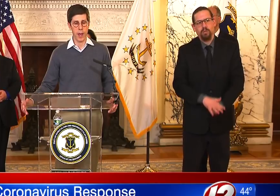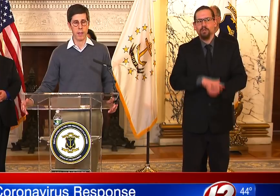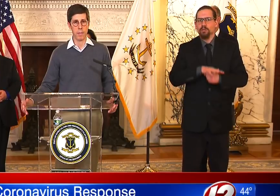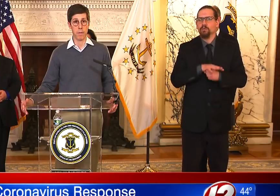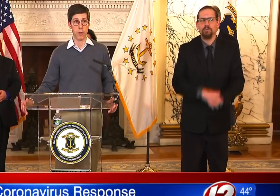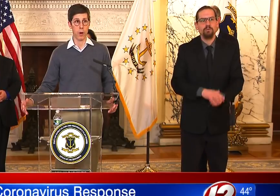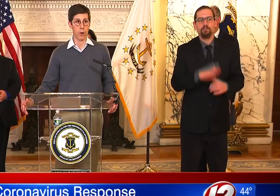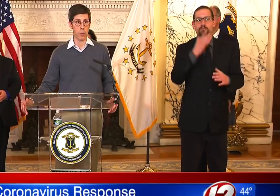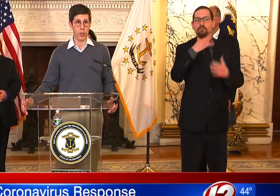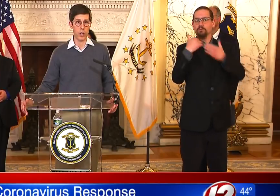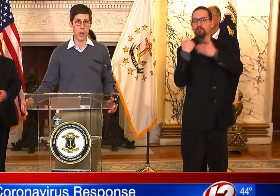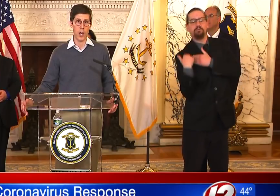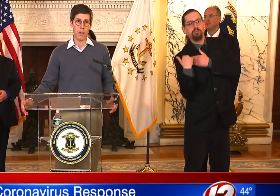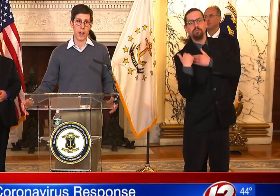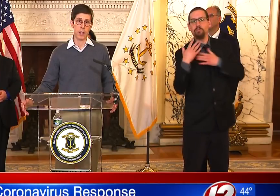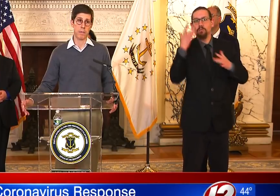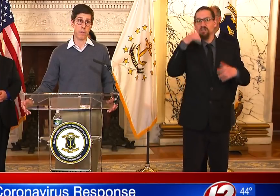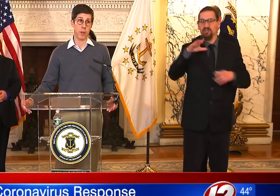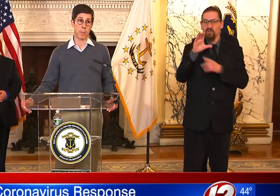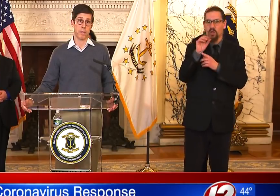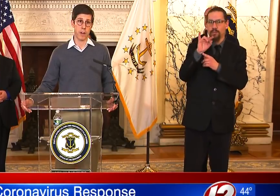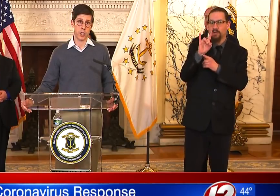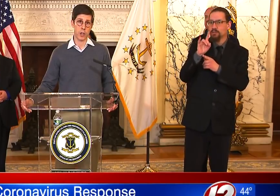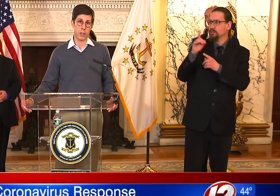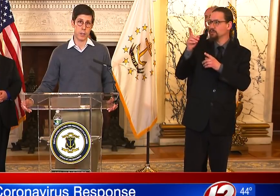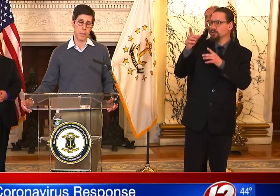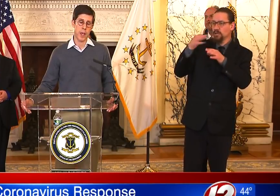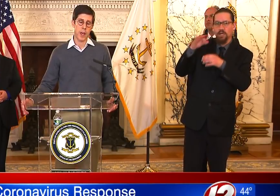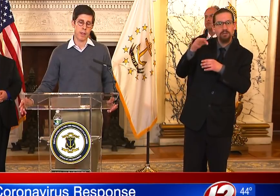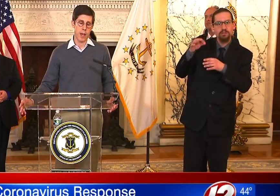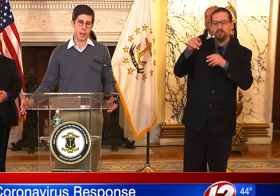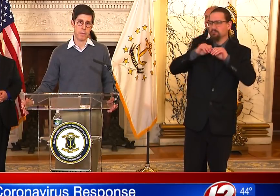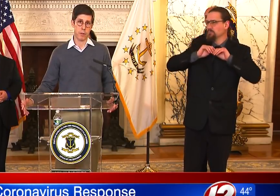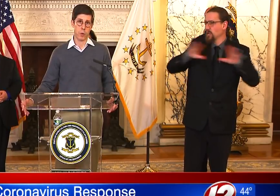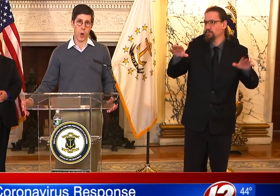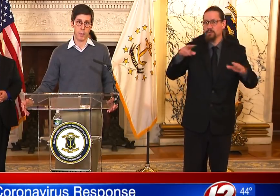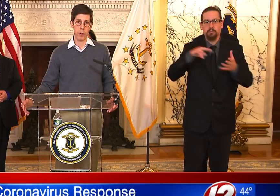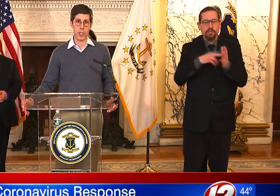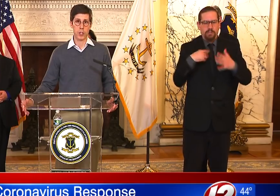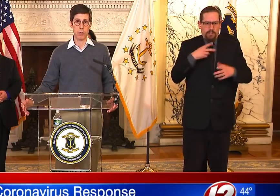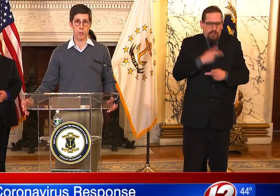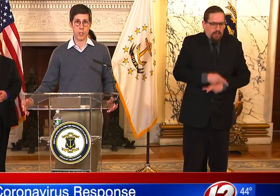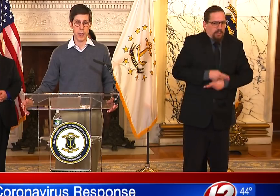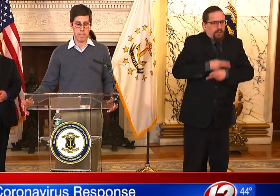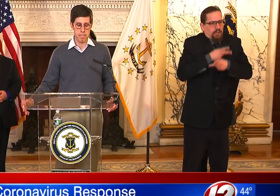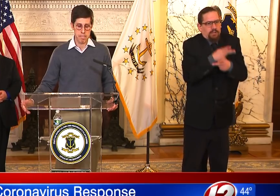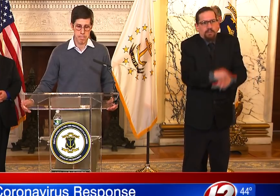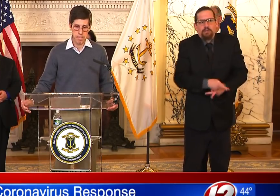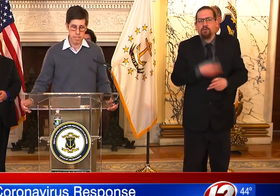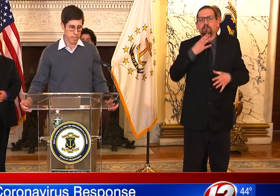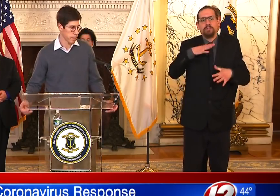THE STRESS THAT THEY ARE GOING THROUGH IS COMPOUNDED BY THE SITUATION. WE WANT TO THANK THEM FOR THEIR